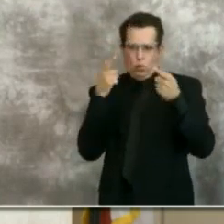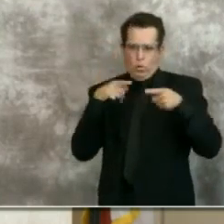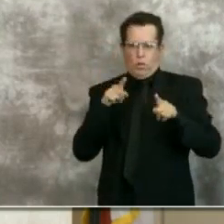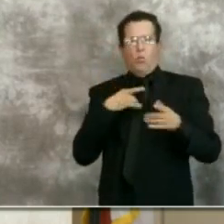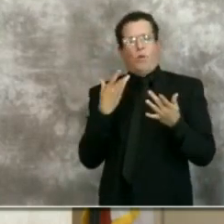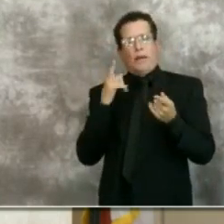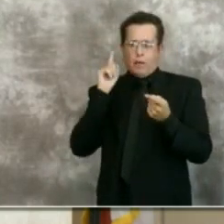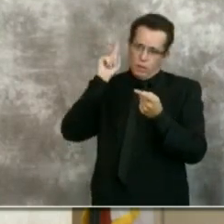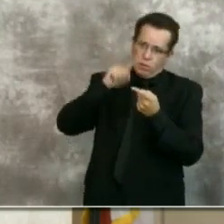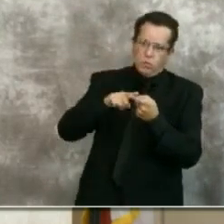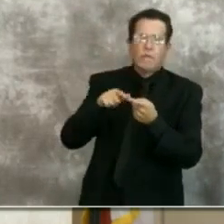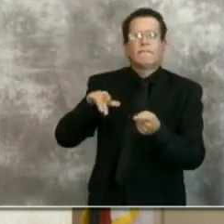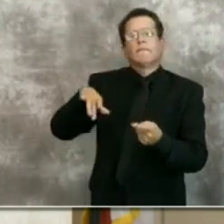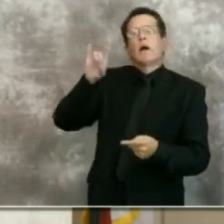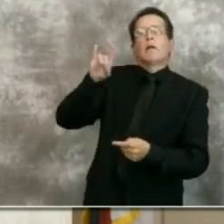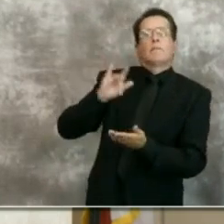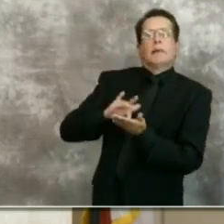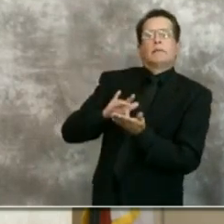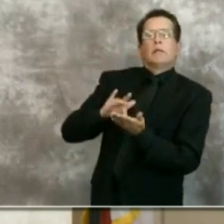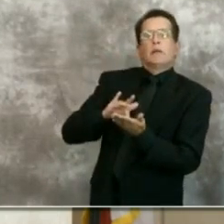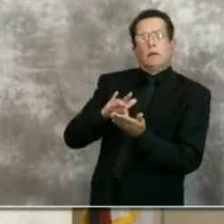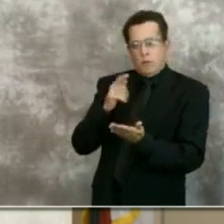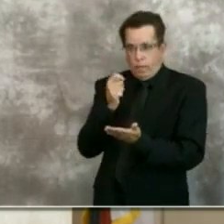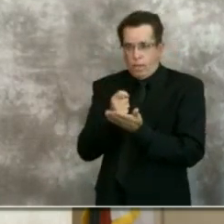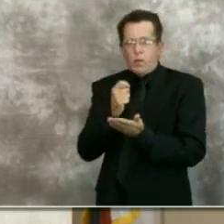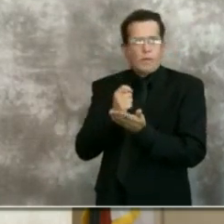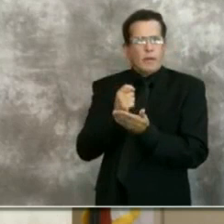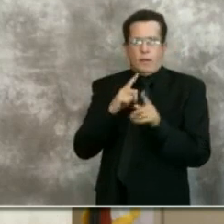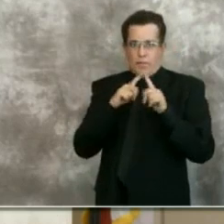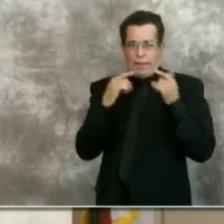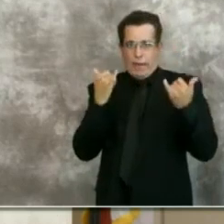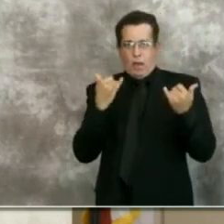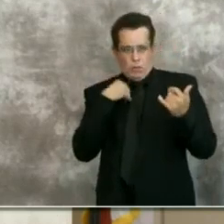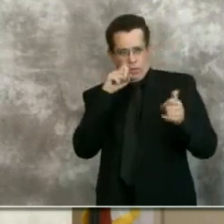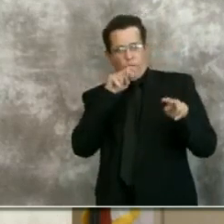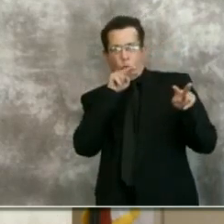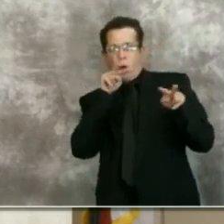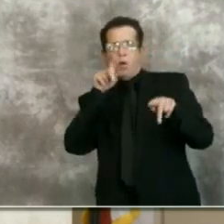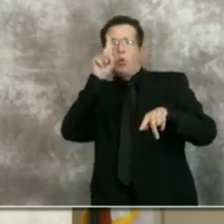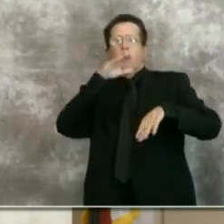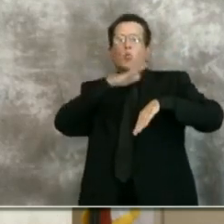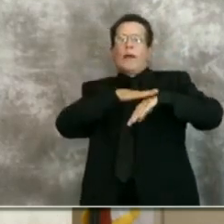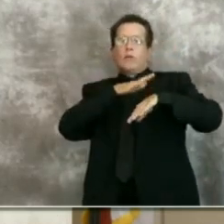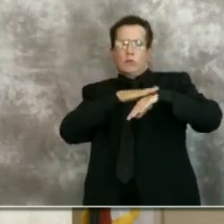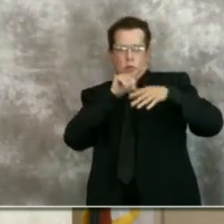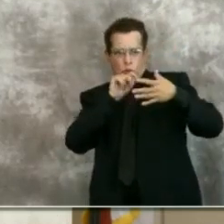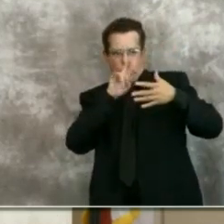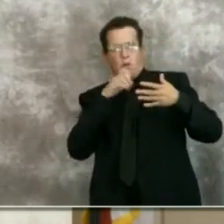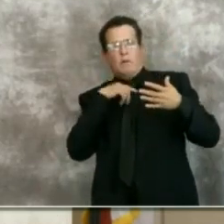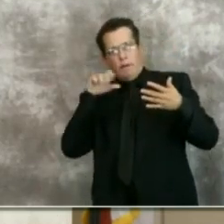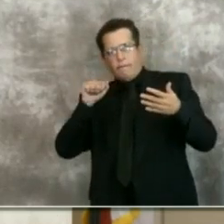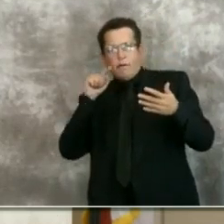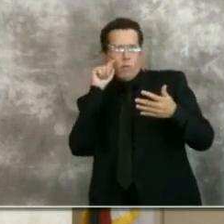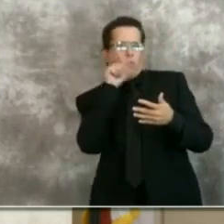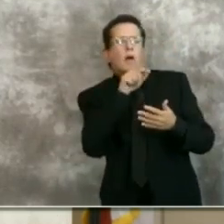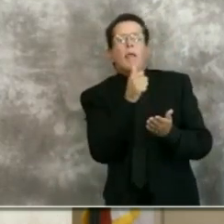WAY THAT ALLOWS US TO GET AS MUCH OPEN AS POSSIBLE. AGAIN WHILE WE WAIT FOR THAT VACCINE OR THERAPEUTIC TREATMENT. THE